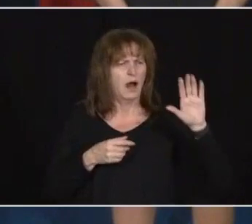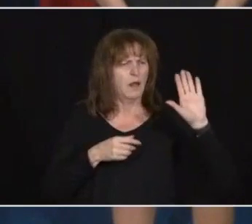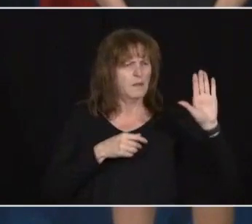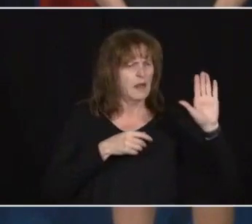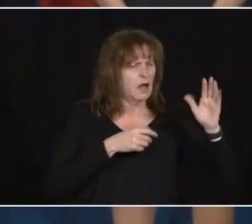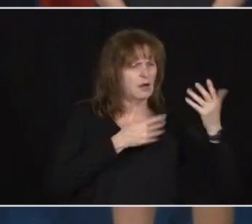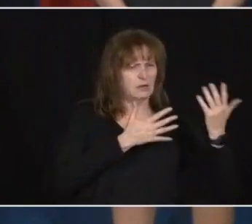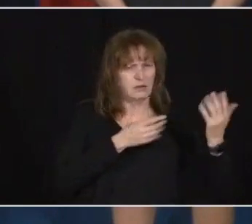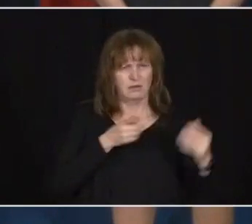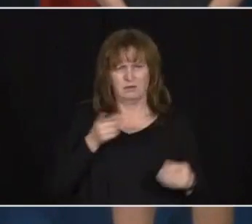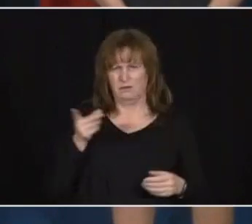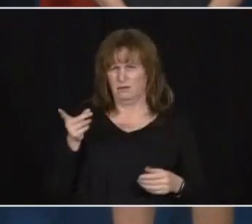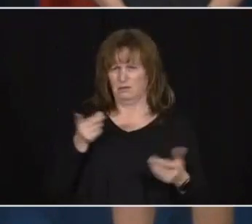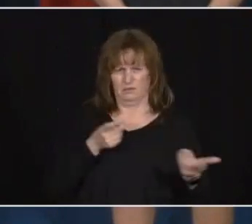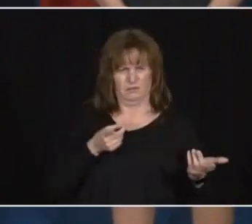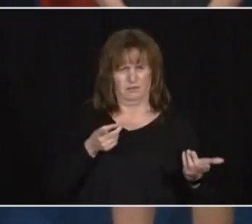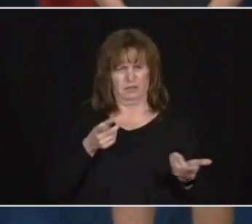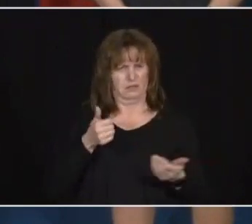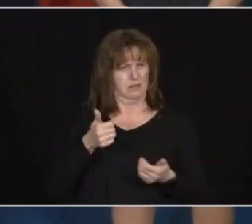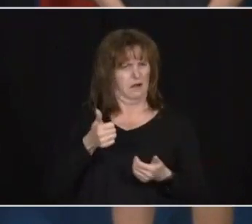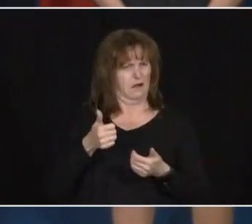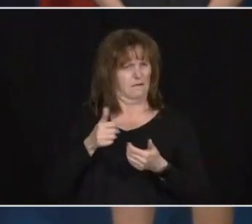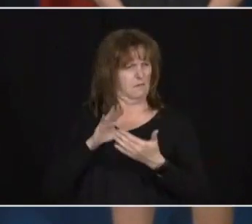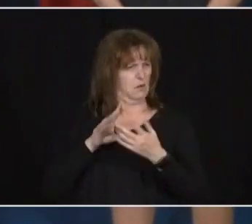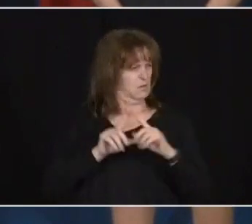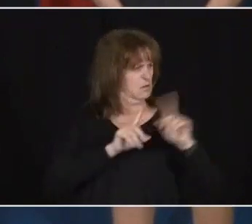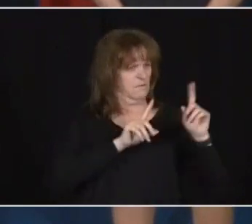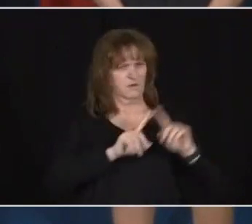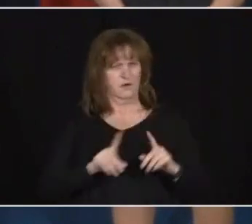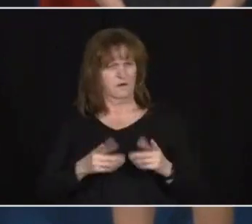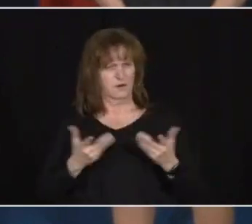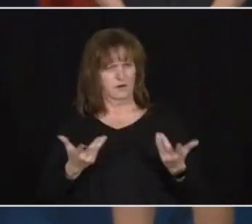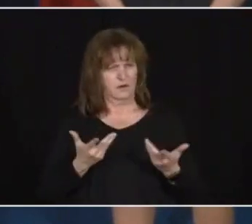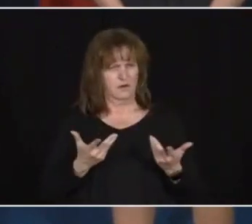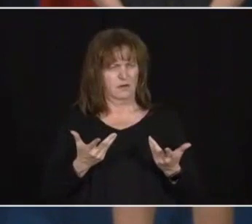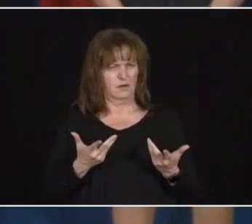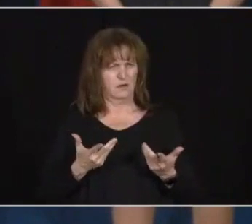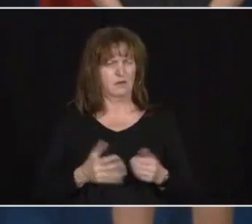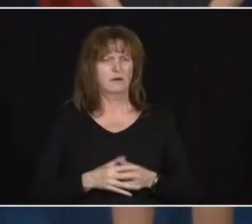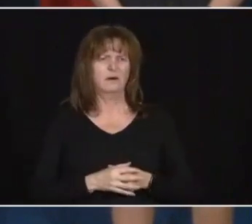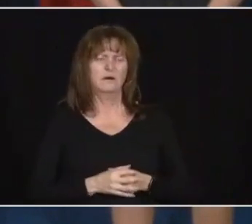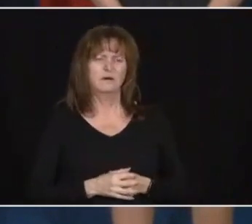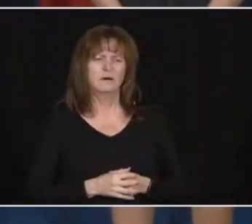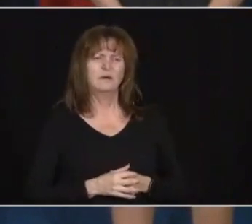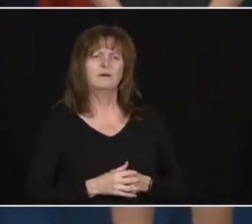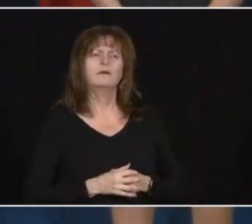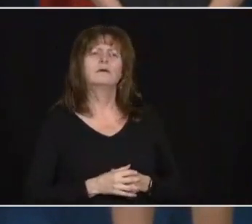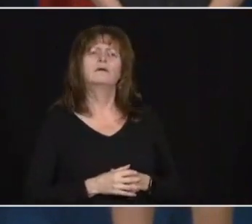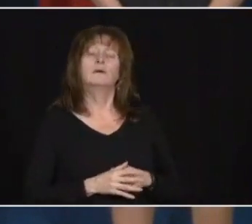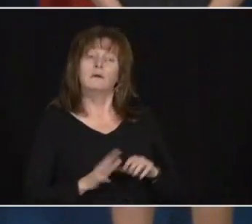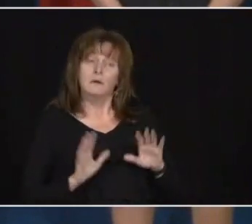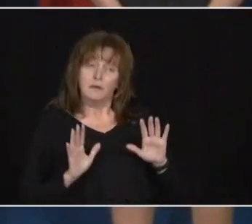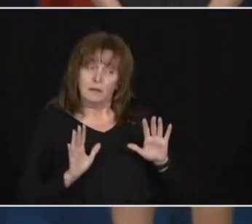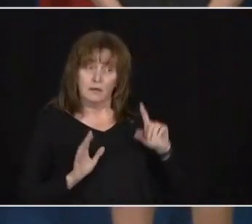yourself, given PREMIER DOUG FORD: Again, that's the premier's decision in Quebec. I